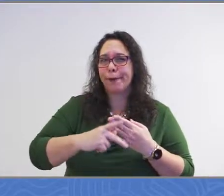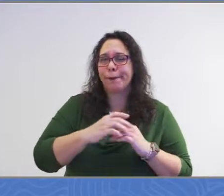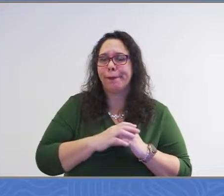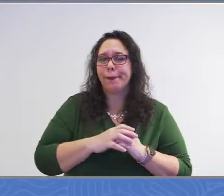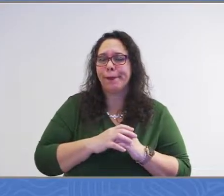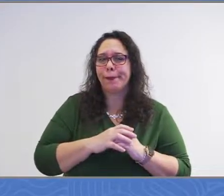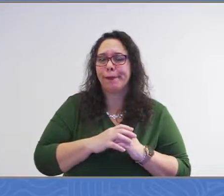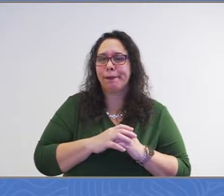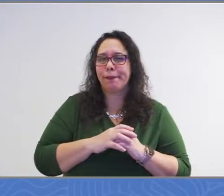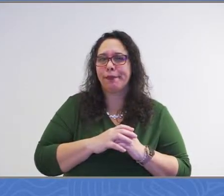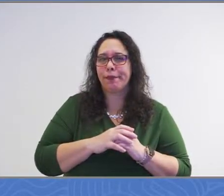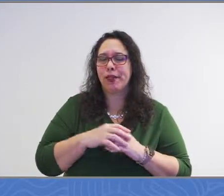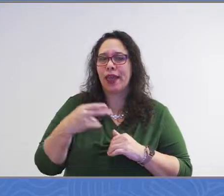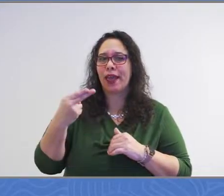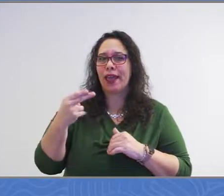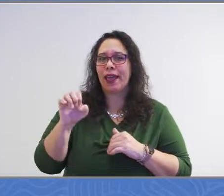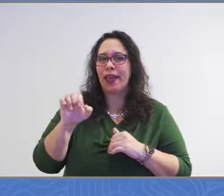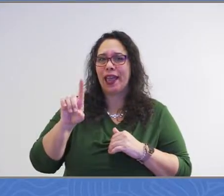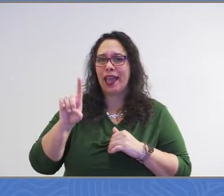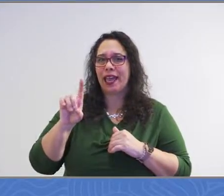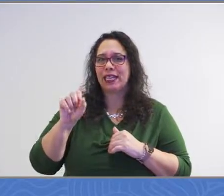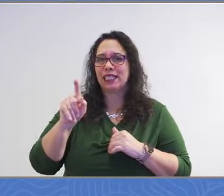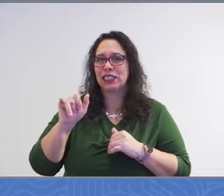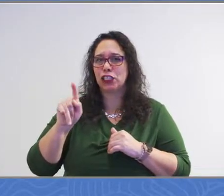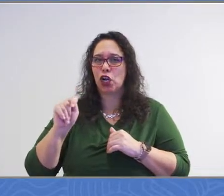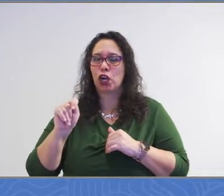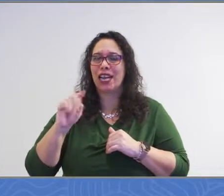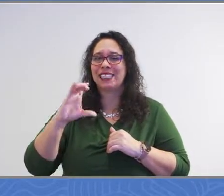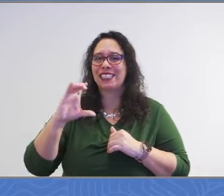over at the head start and CDC program.